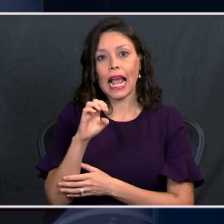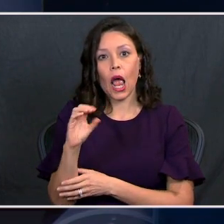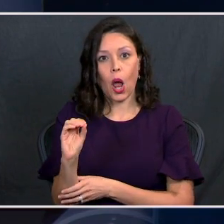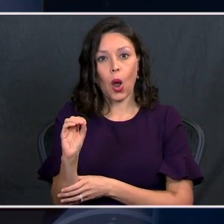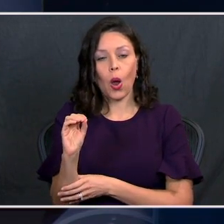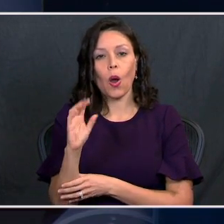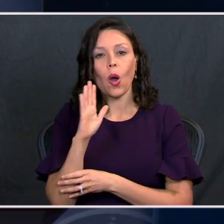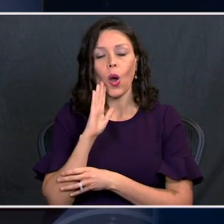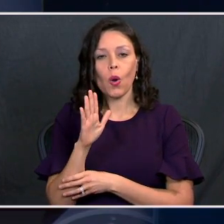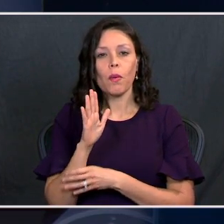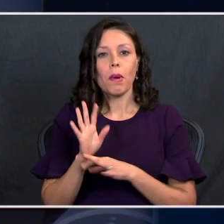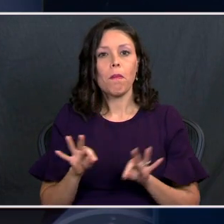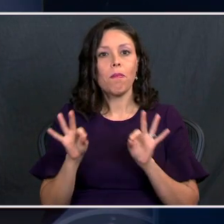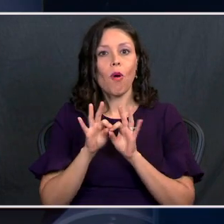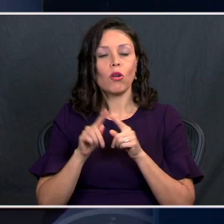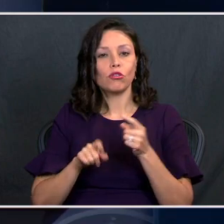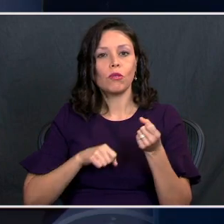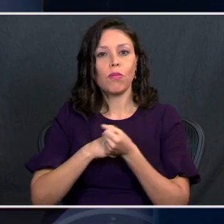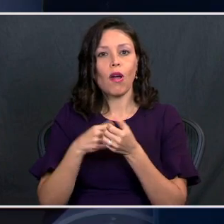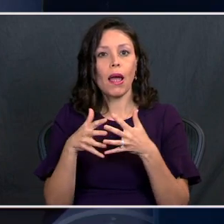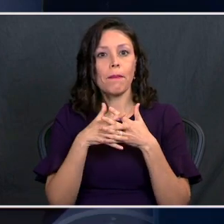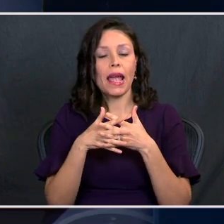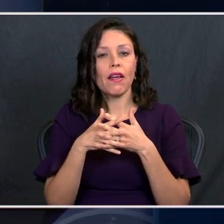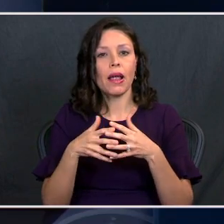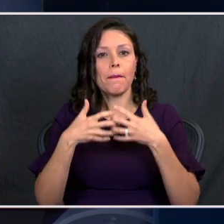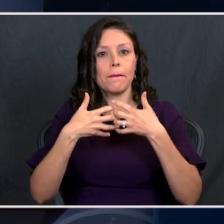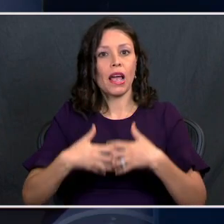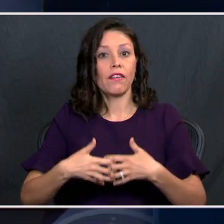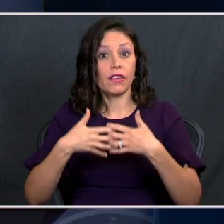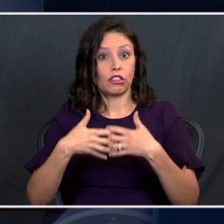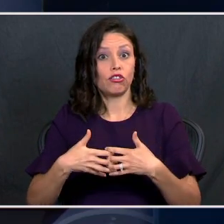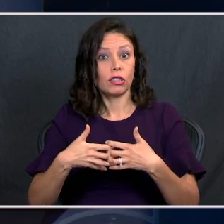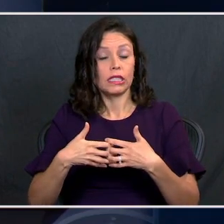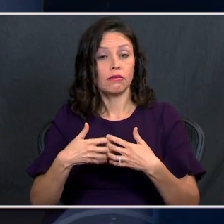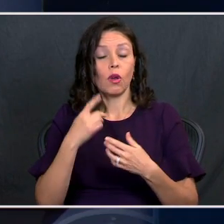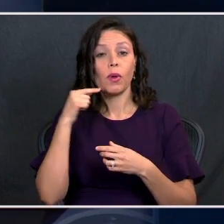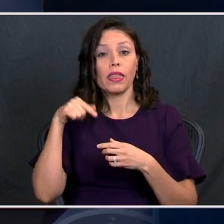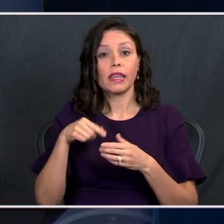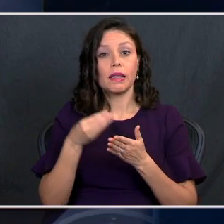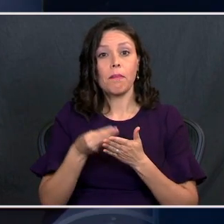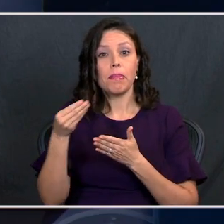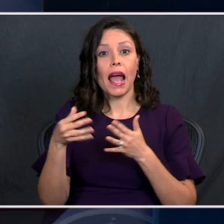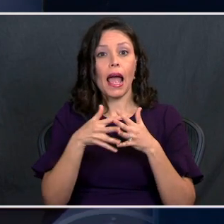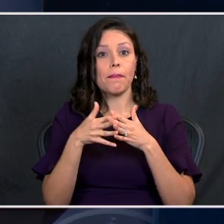that takes an important step to support American manufacturing. With this "Buy American" executive order,